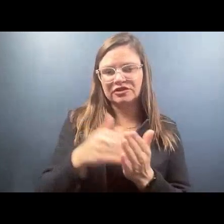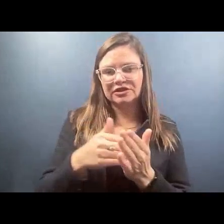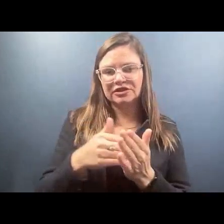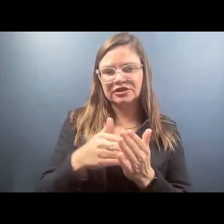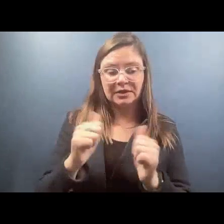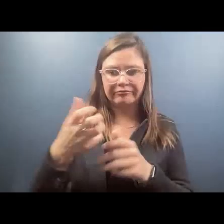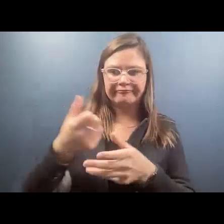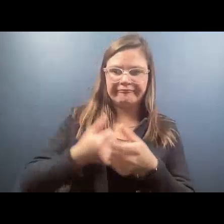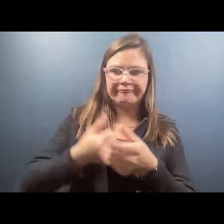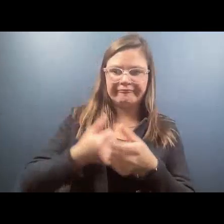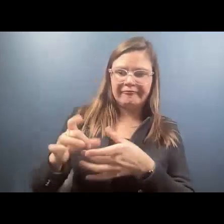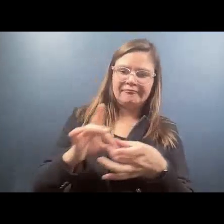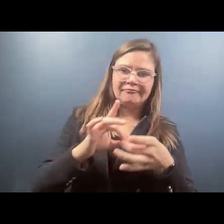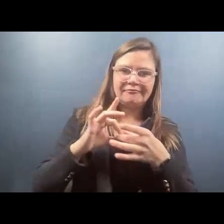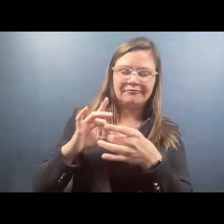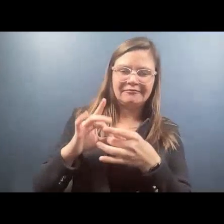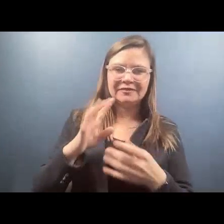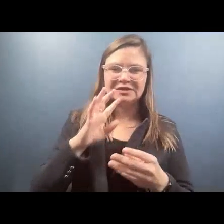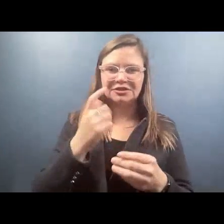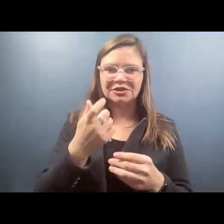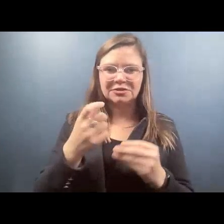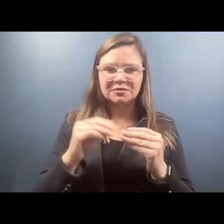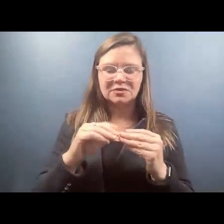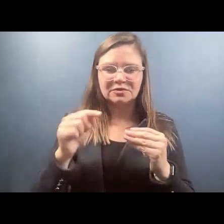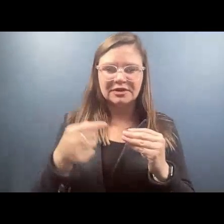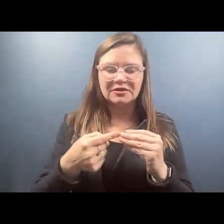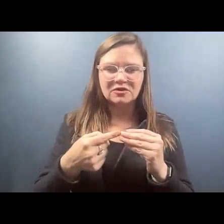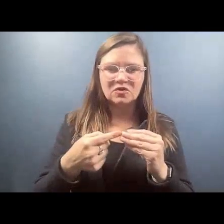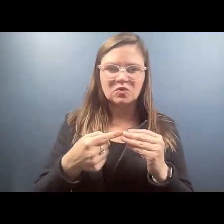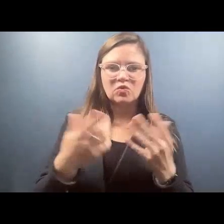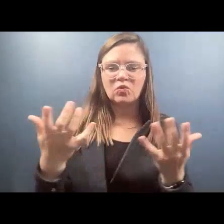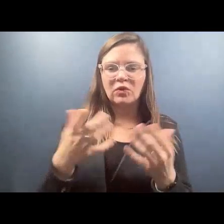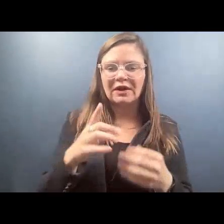pull us together and then talk a little bit about what data we needed,